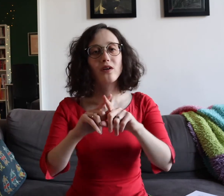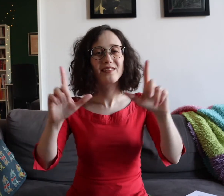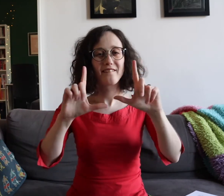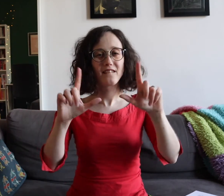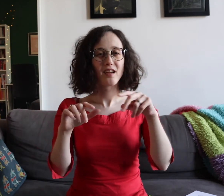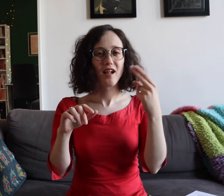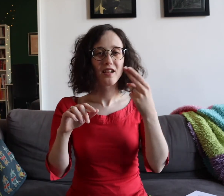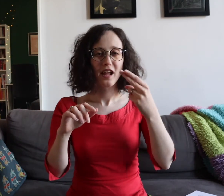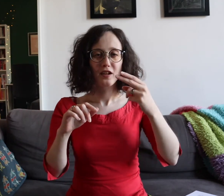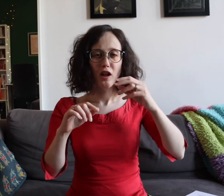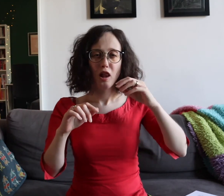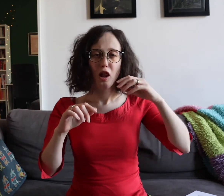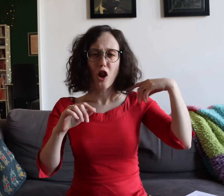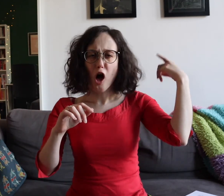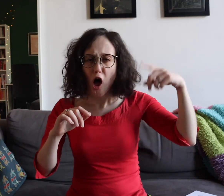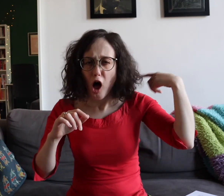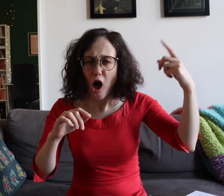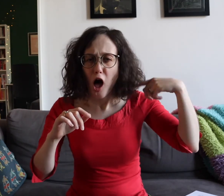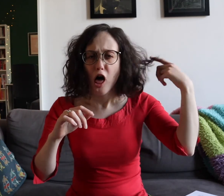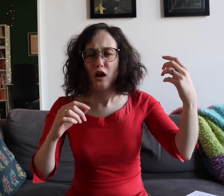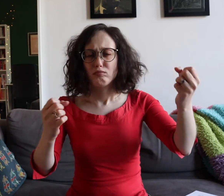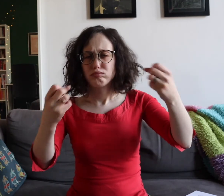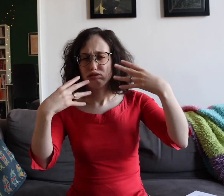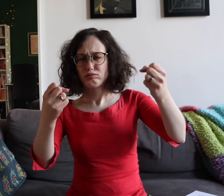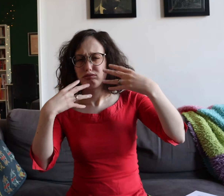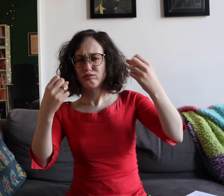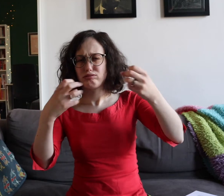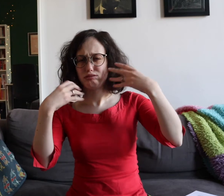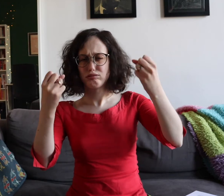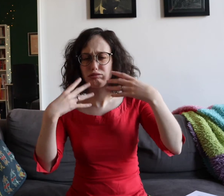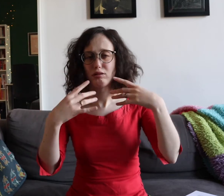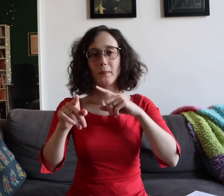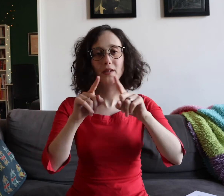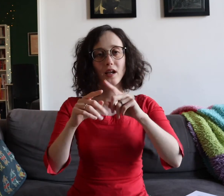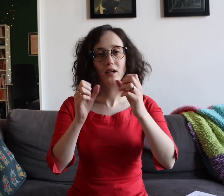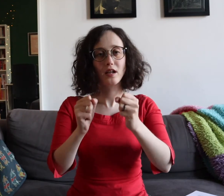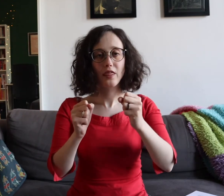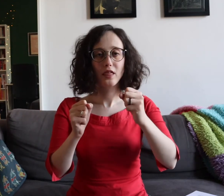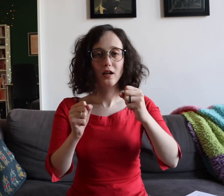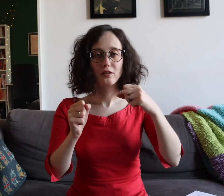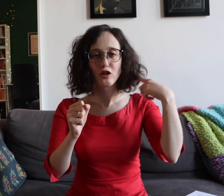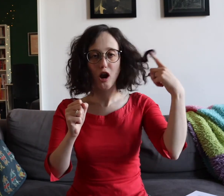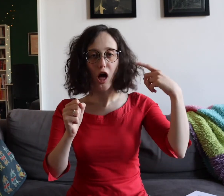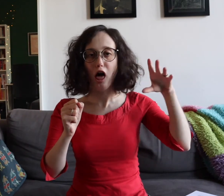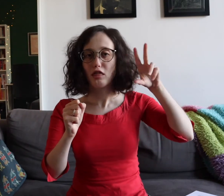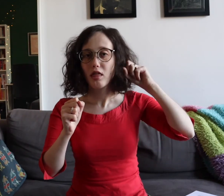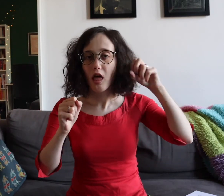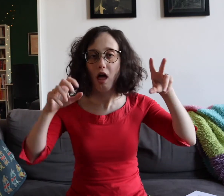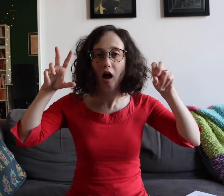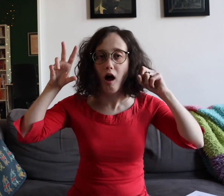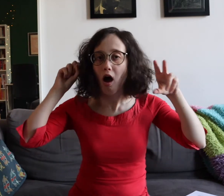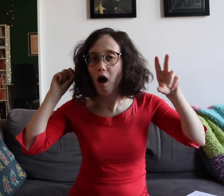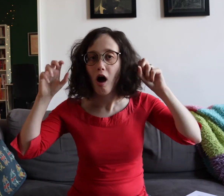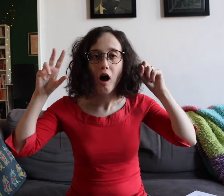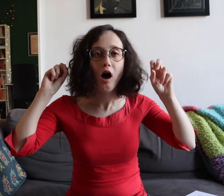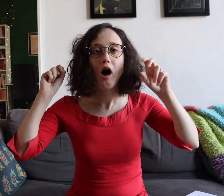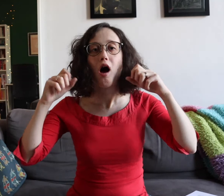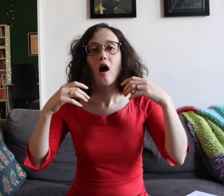They also always turned the tv way up, that way I could pick up sounds and